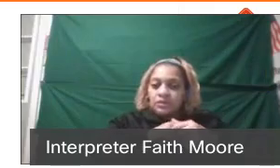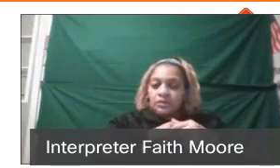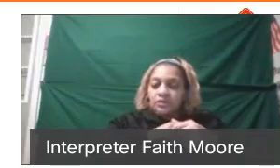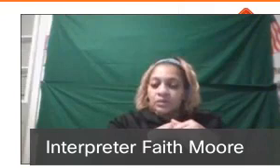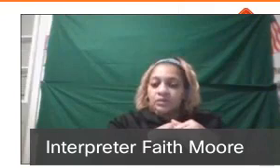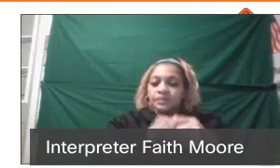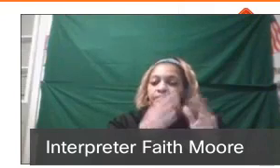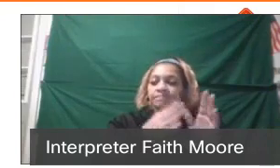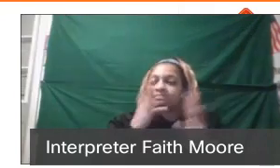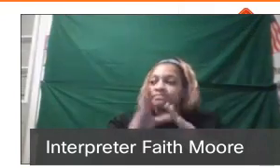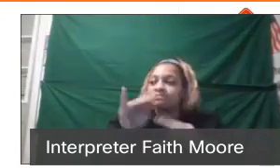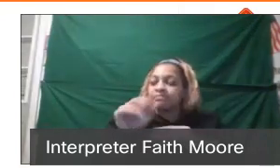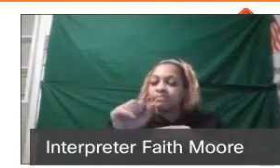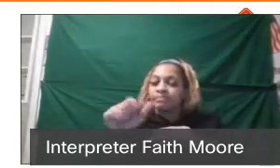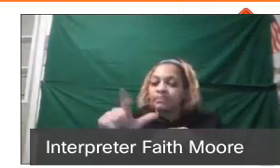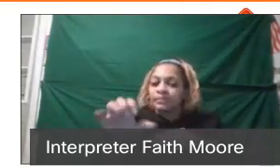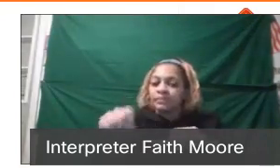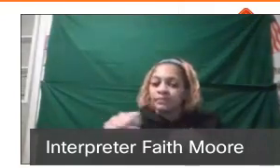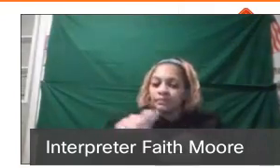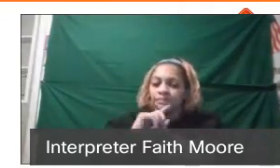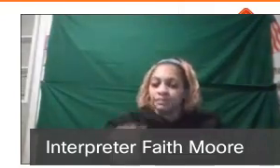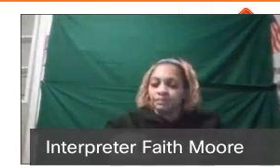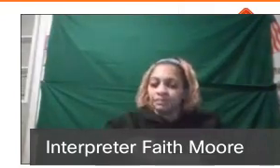Show you show some okay.